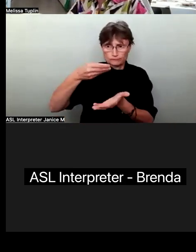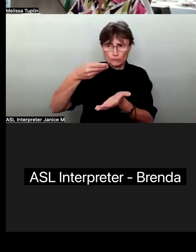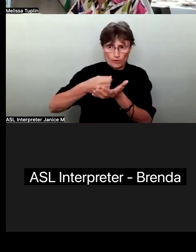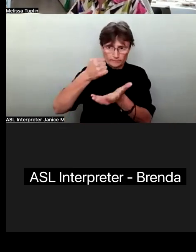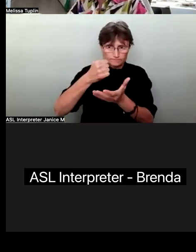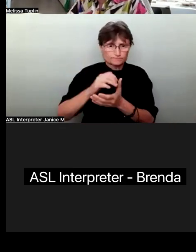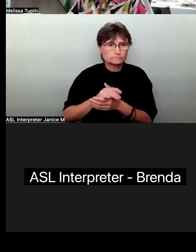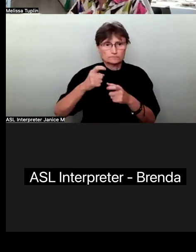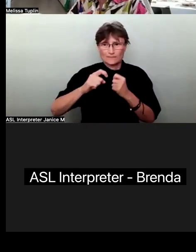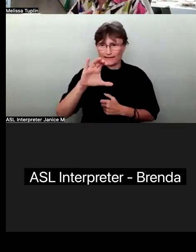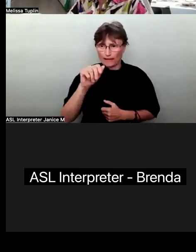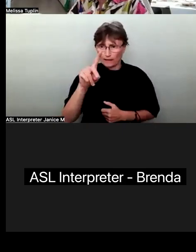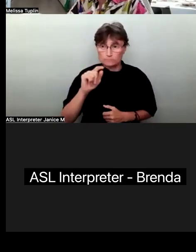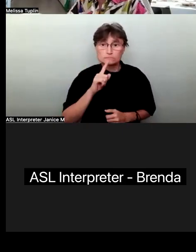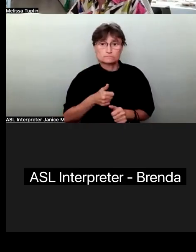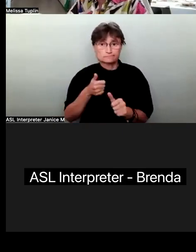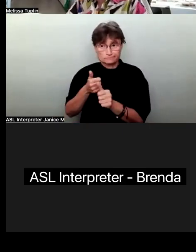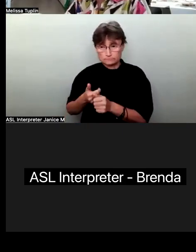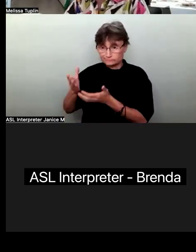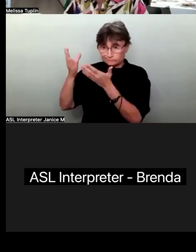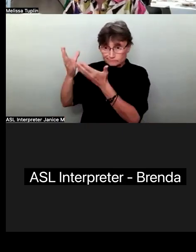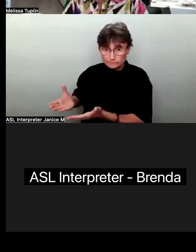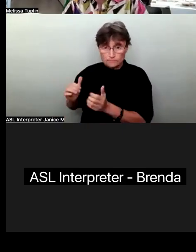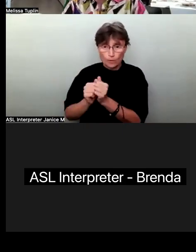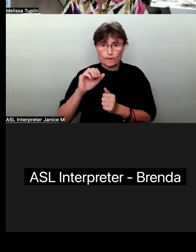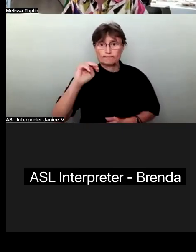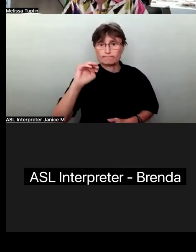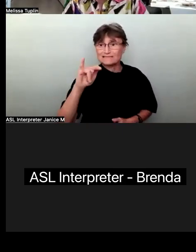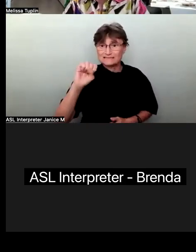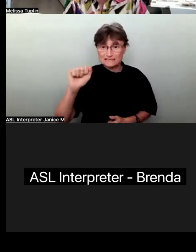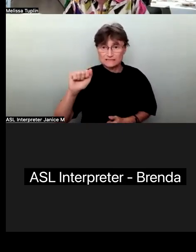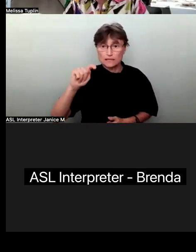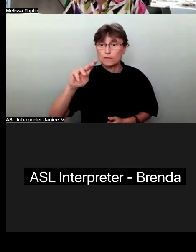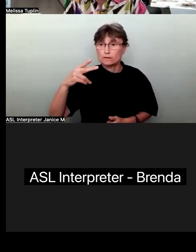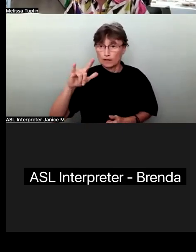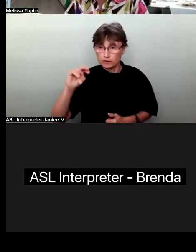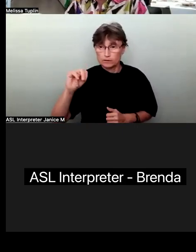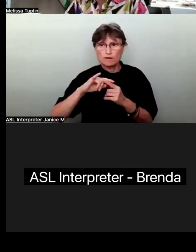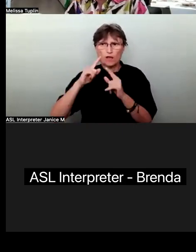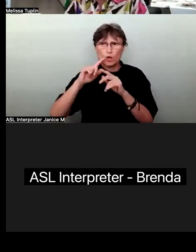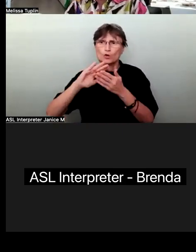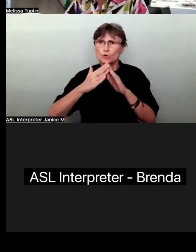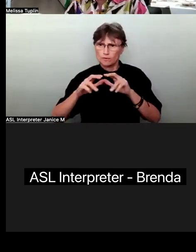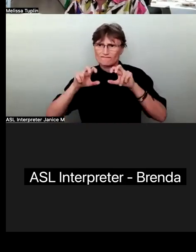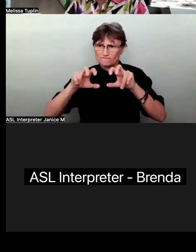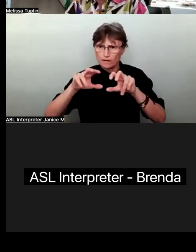Community Investment and Impact, and I am joined today by members of the Community Investment team